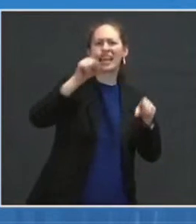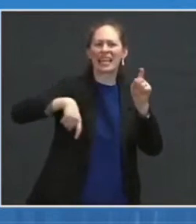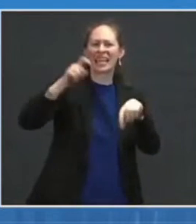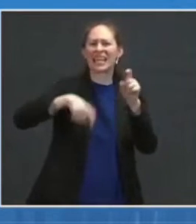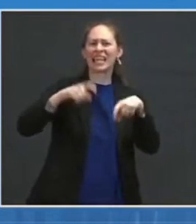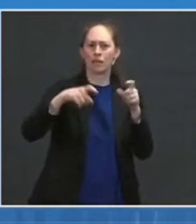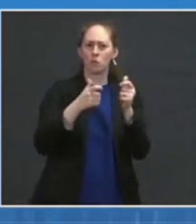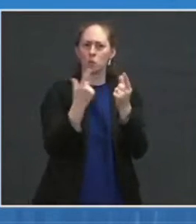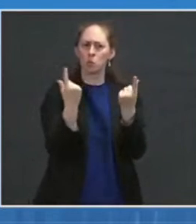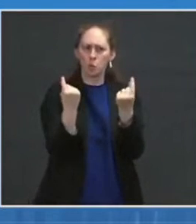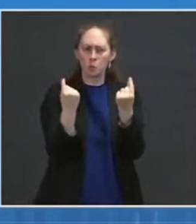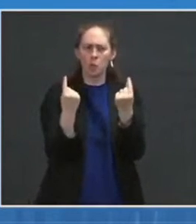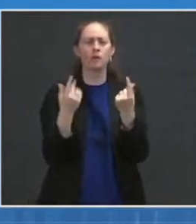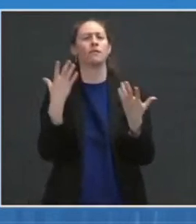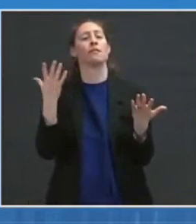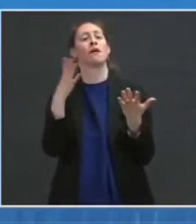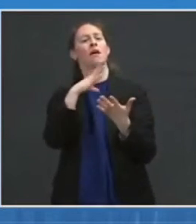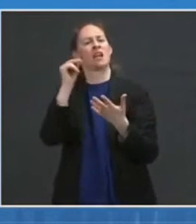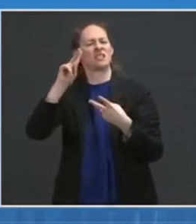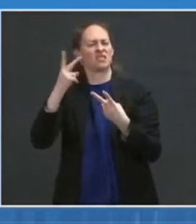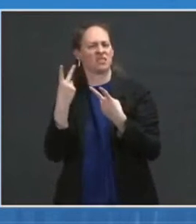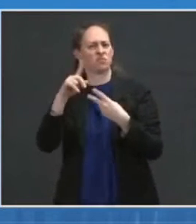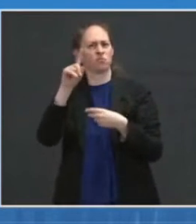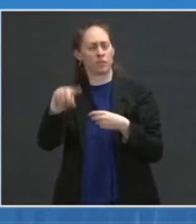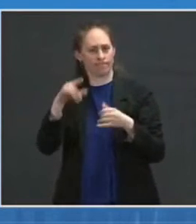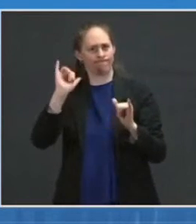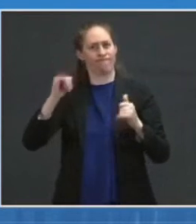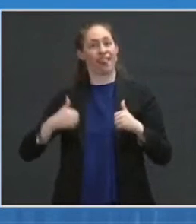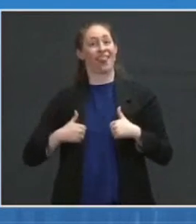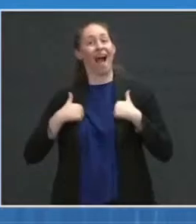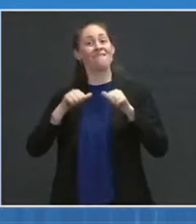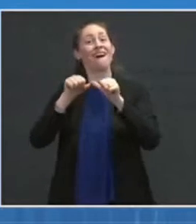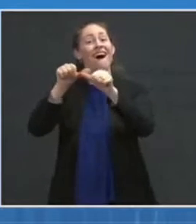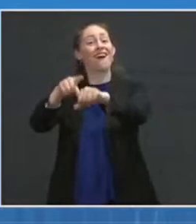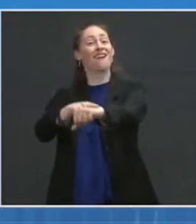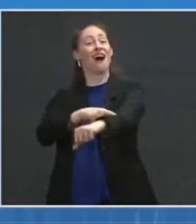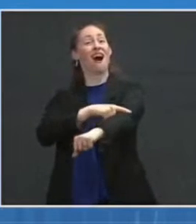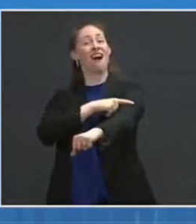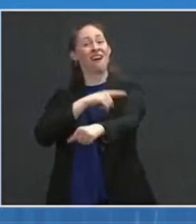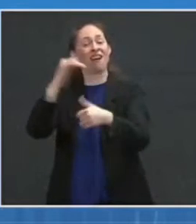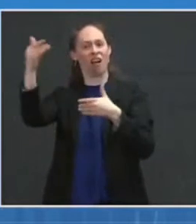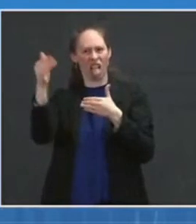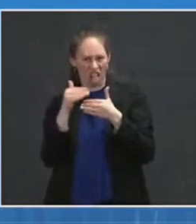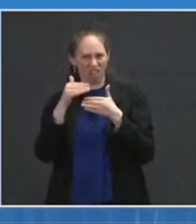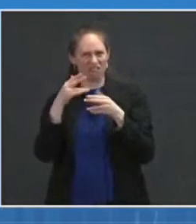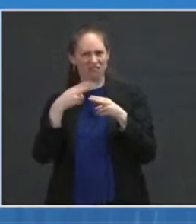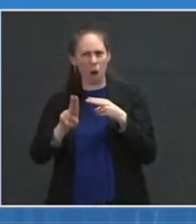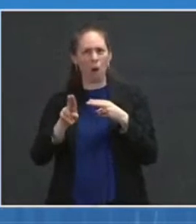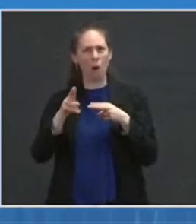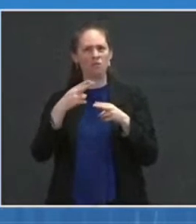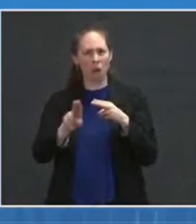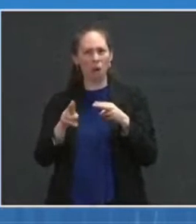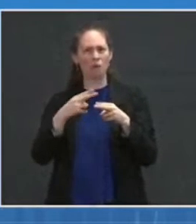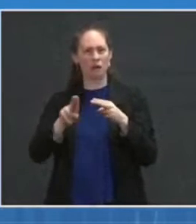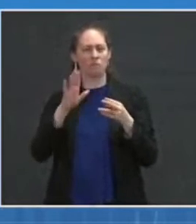DISTRIBUTION? THE SECOND QUESTION I HAVE IS ON LIFE EXPECTANCY. I AM WONDERING HOW LASTING THE